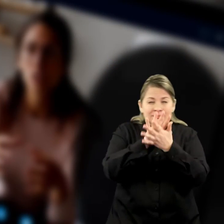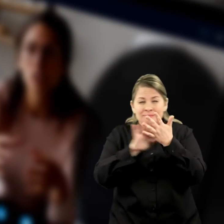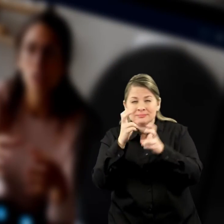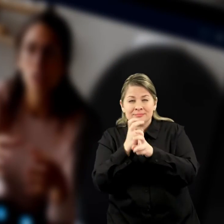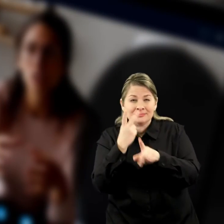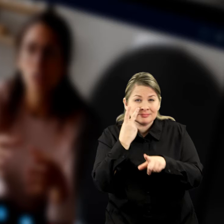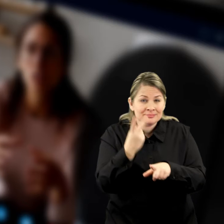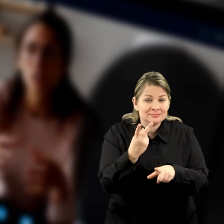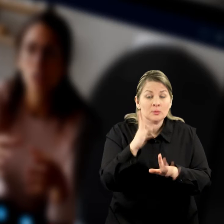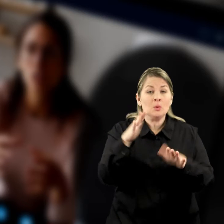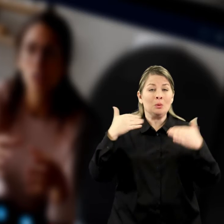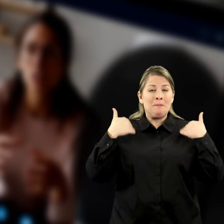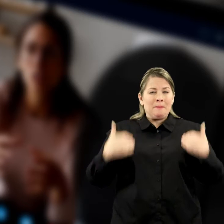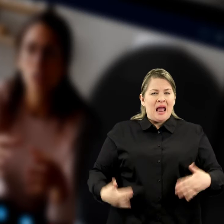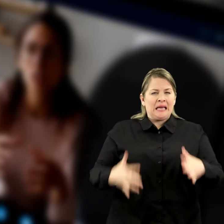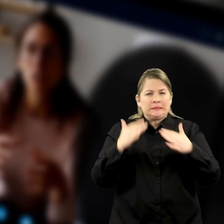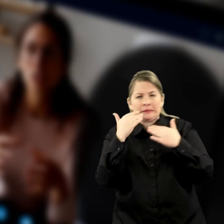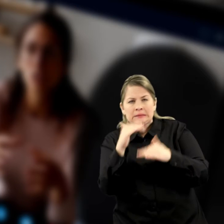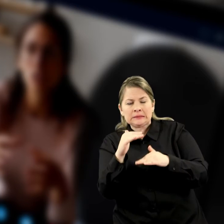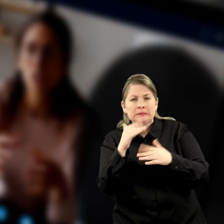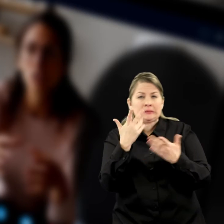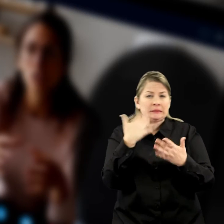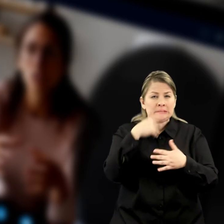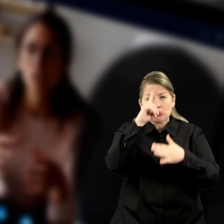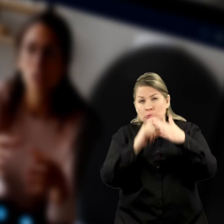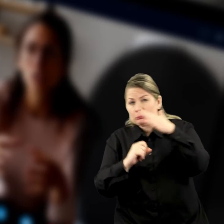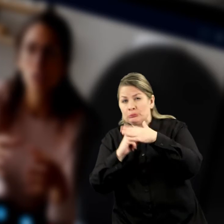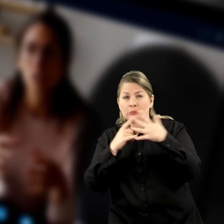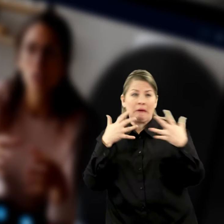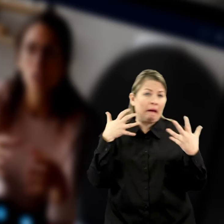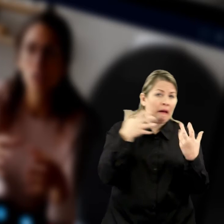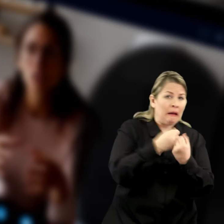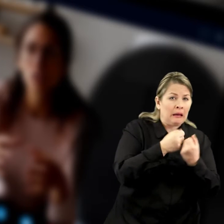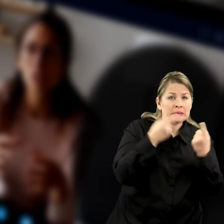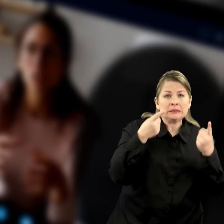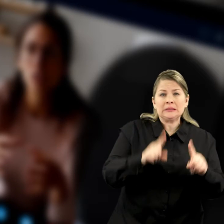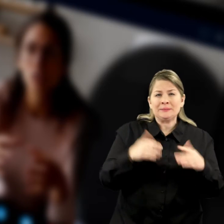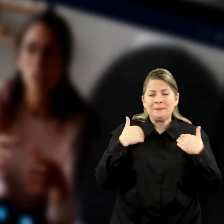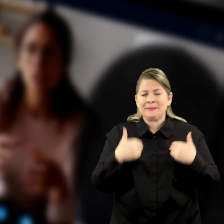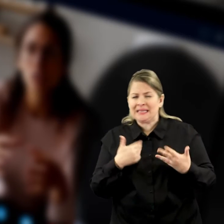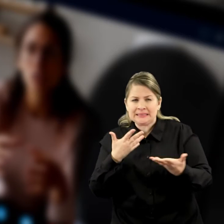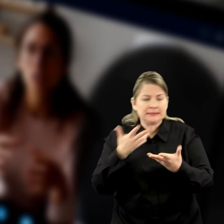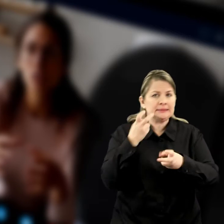VRI should also not be used if you have significant vision loss or limited physical mobility,